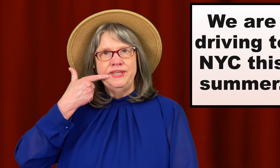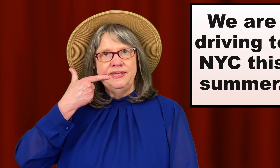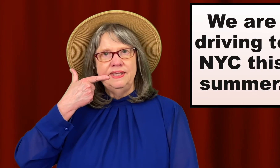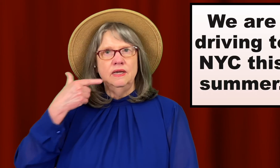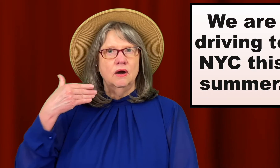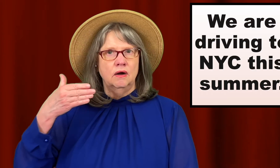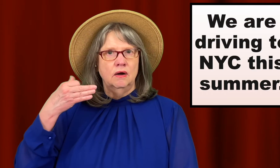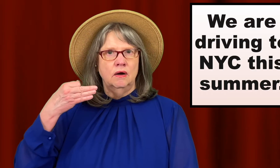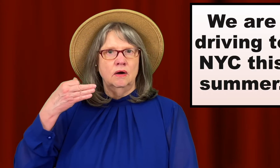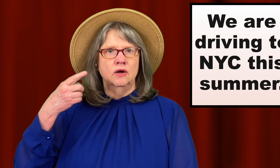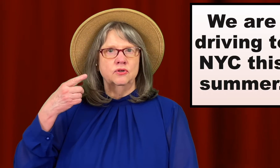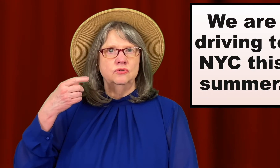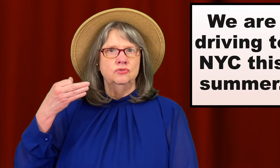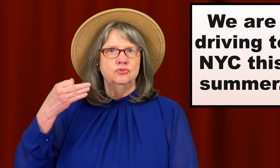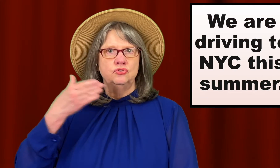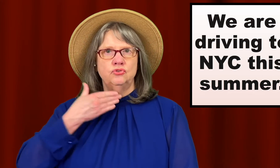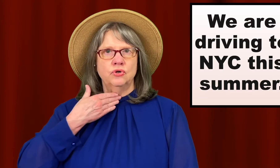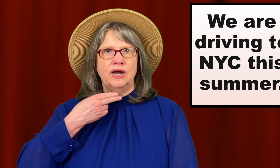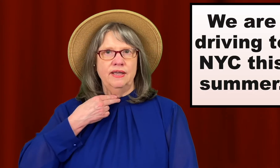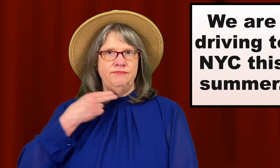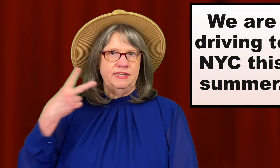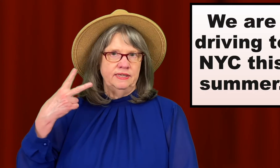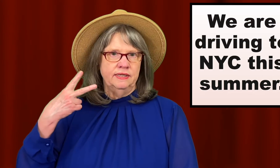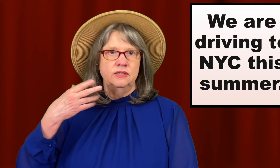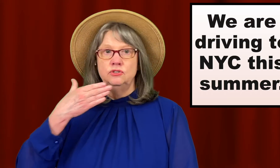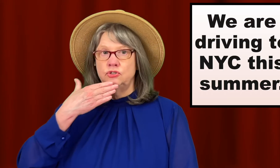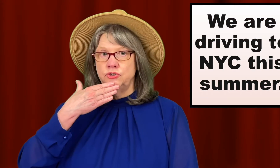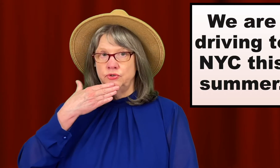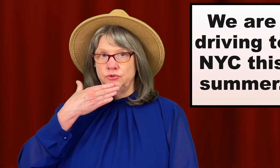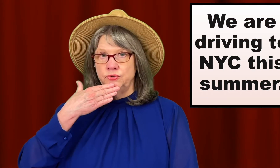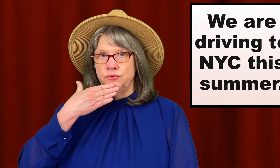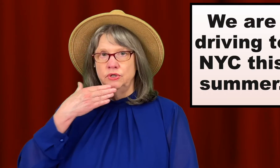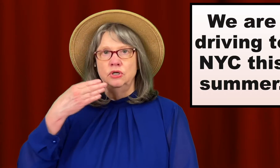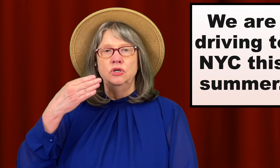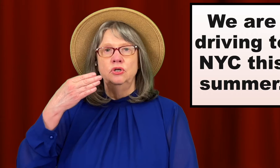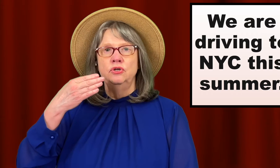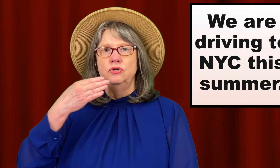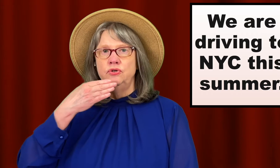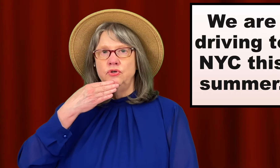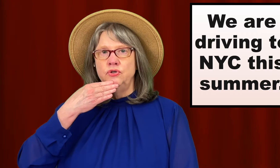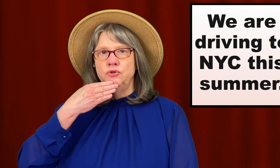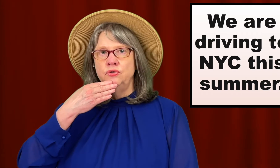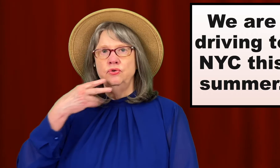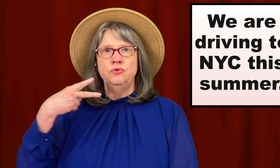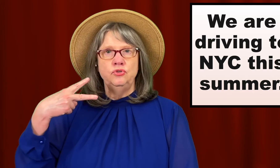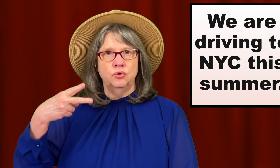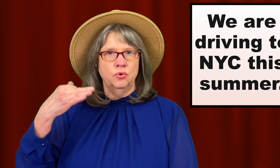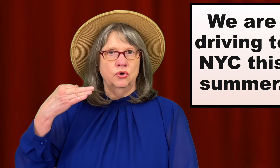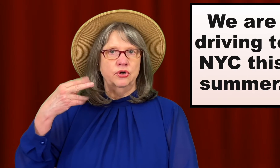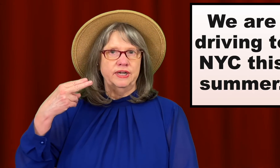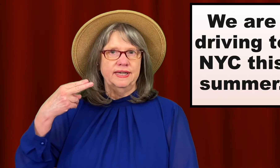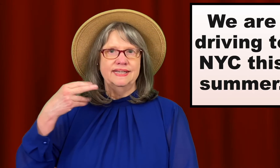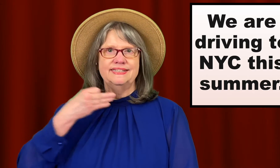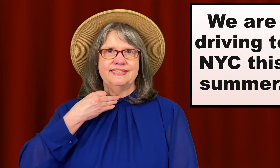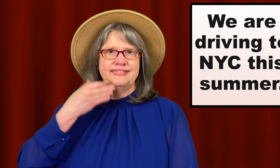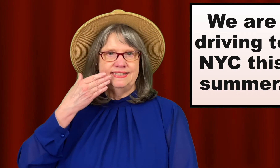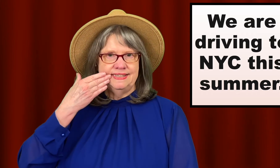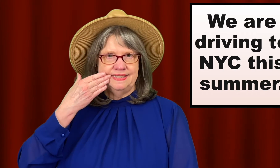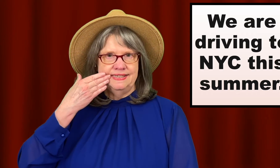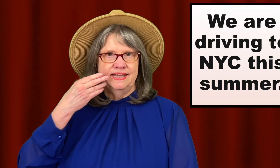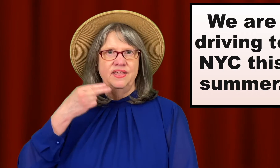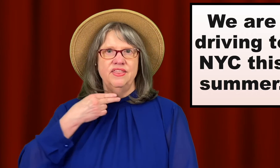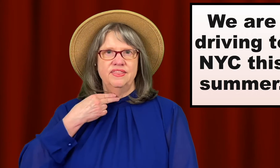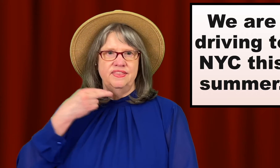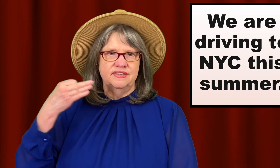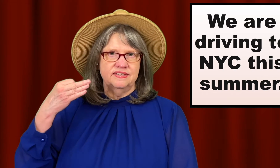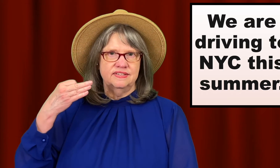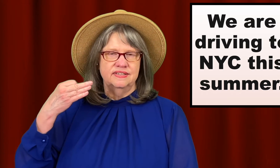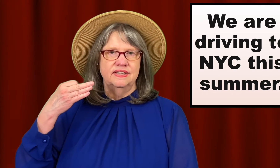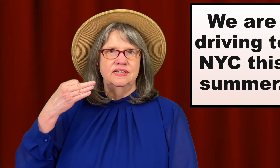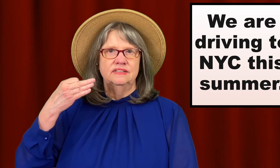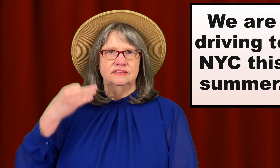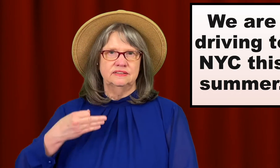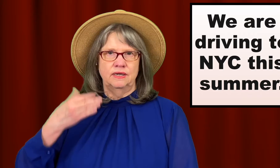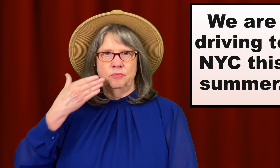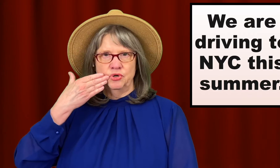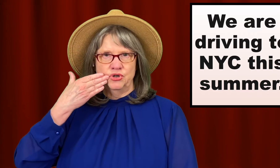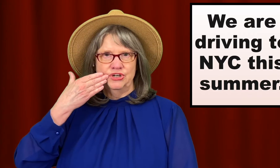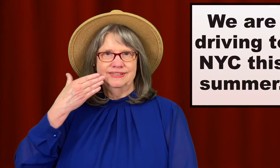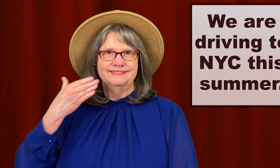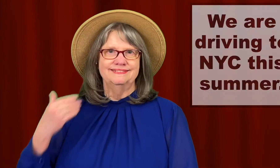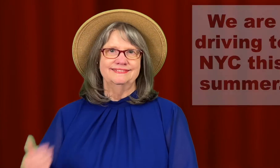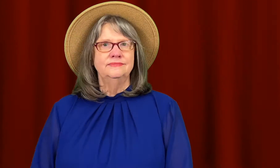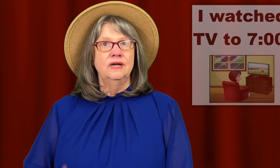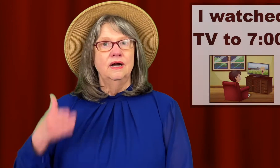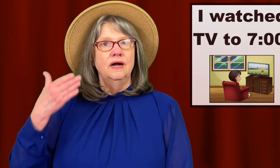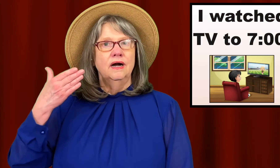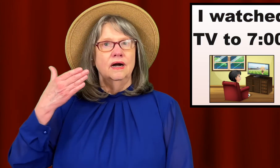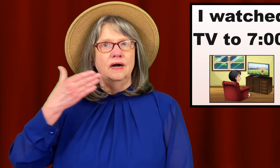We are driving to New York City this summer.